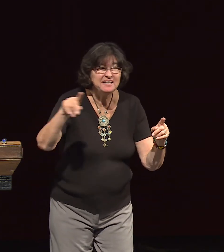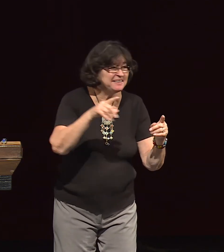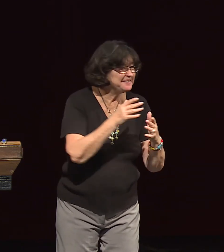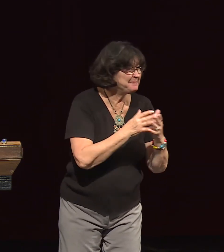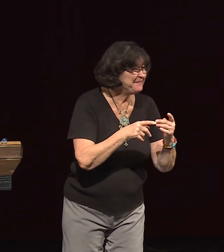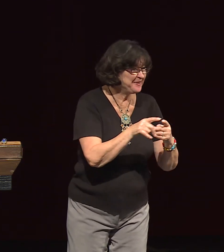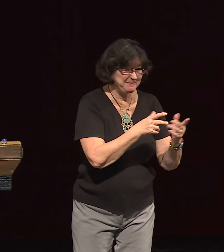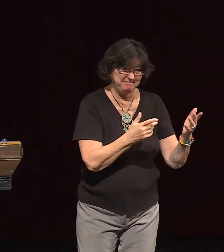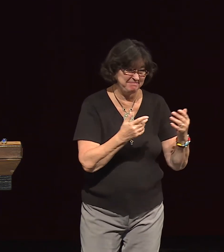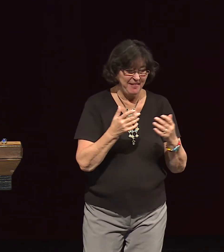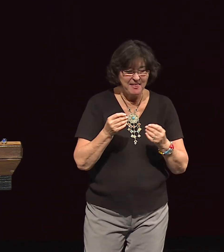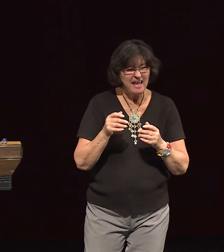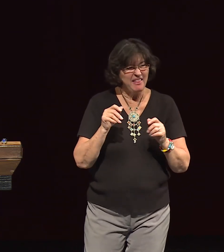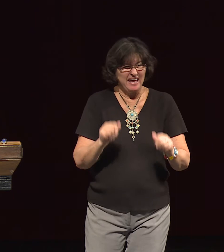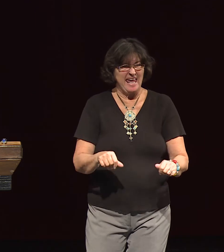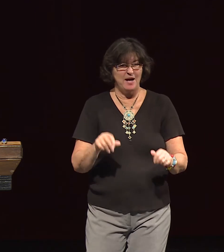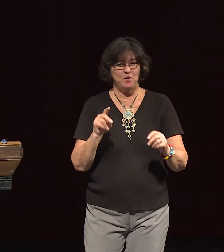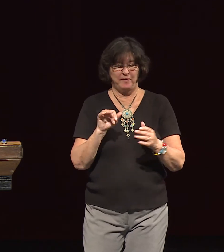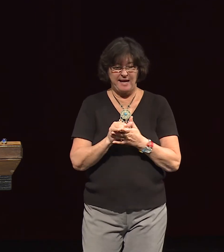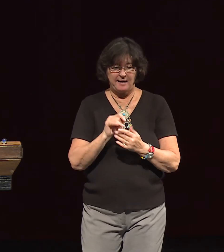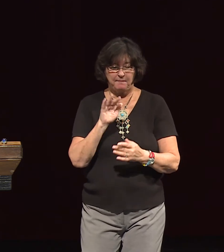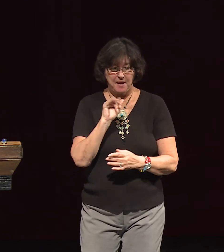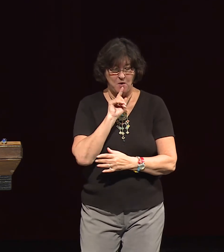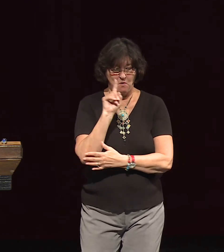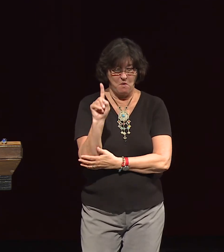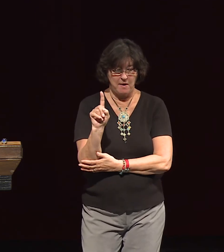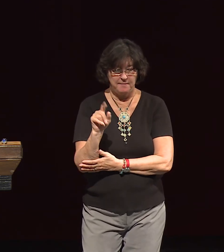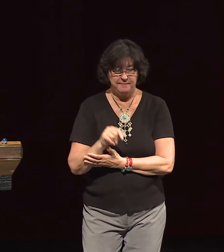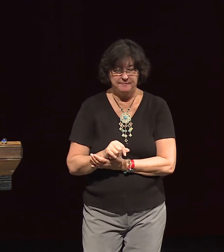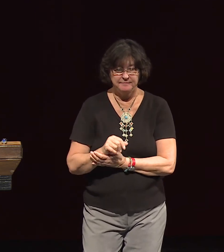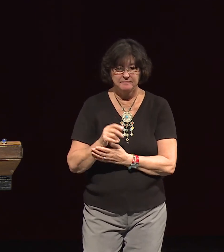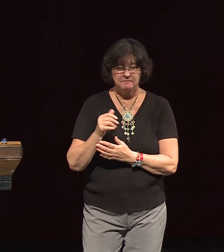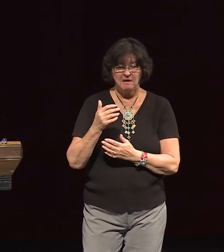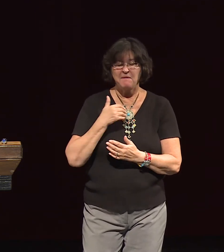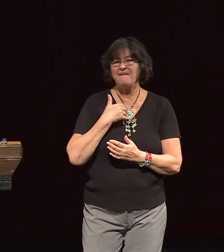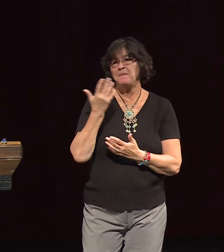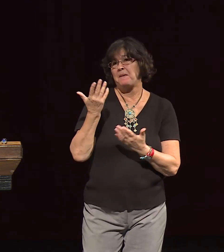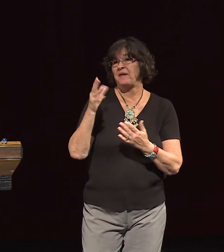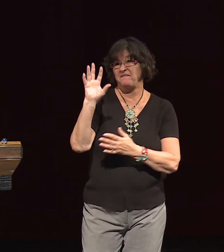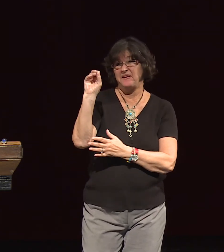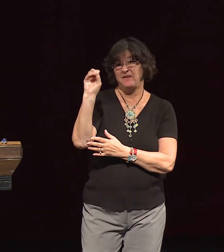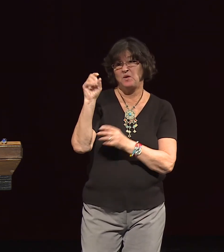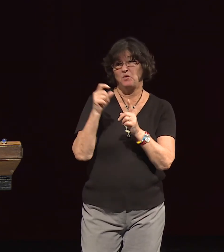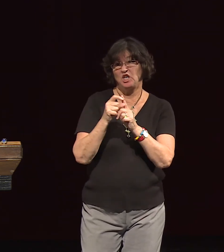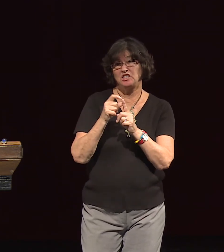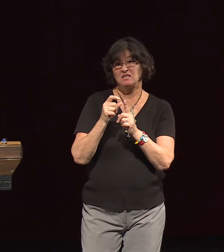raising your own children, and so we know that by age one, most children should be able to do that.